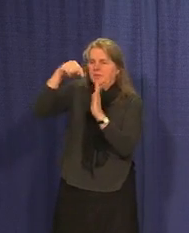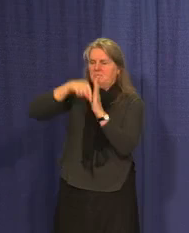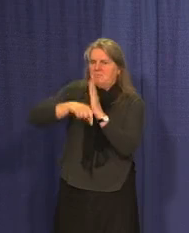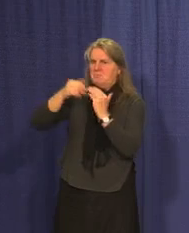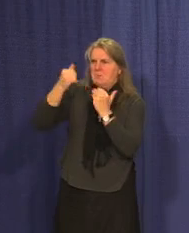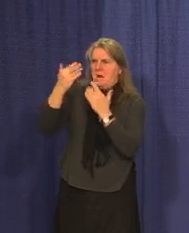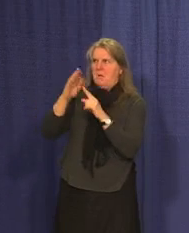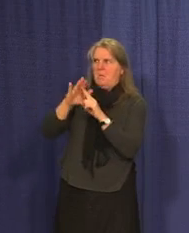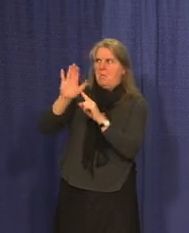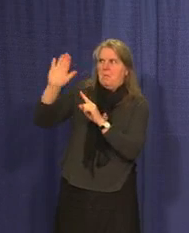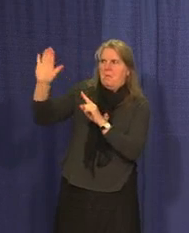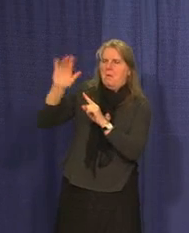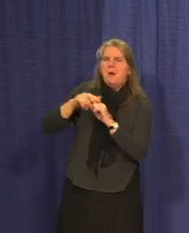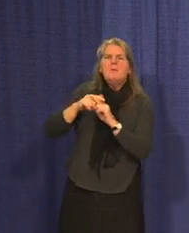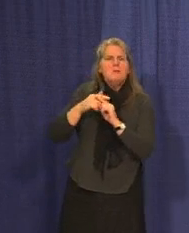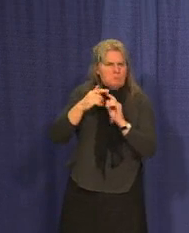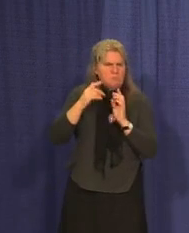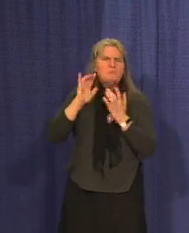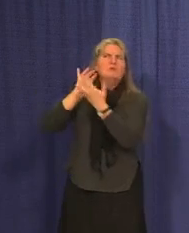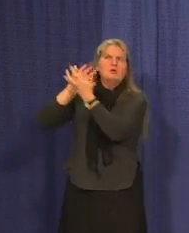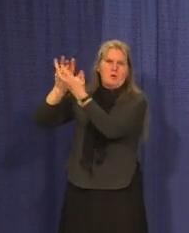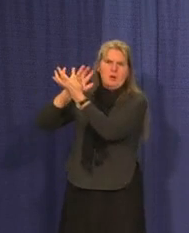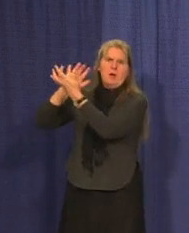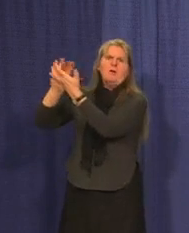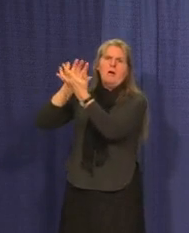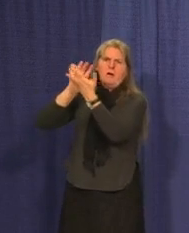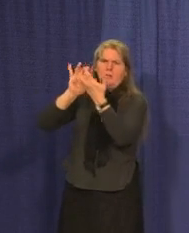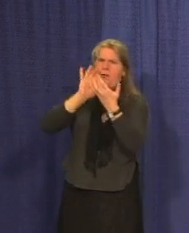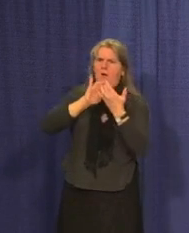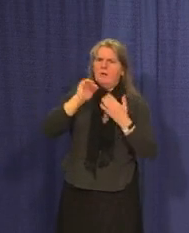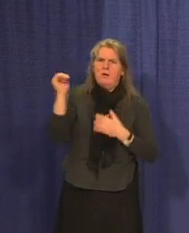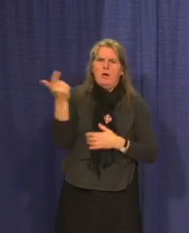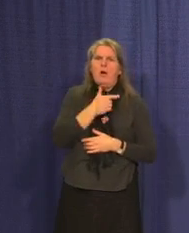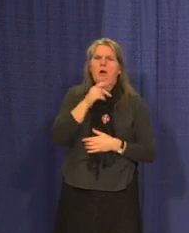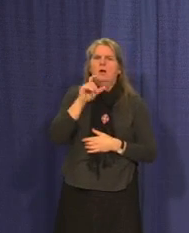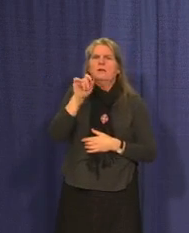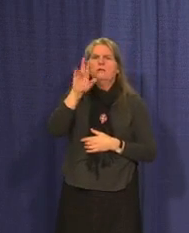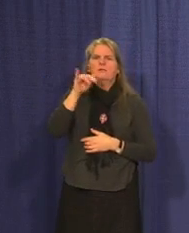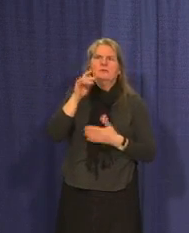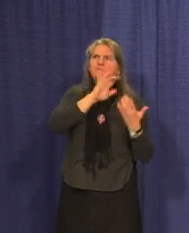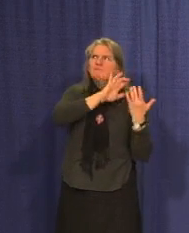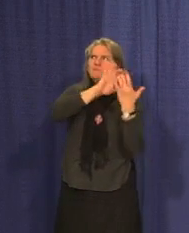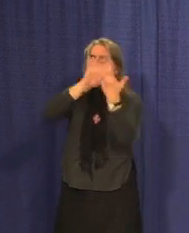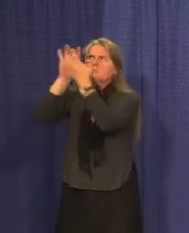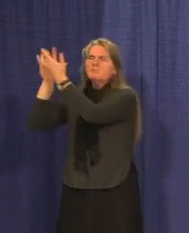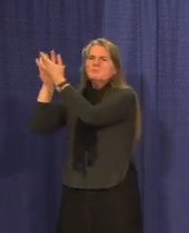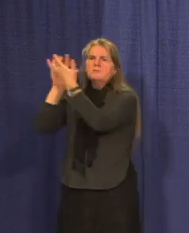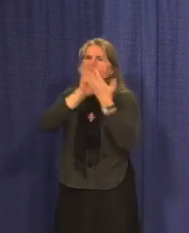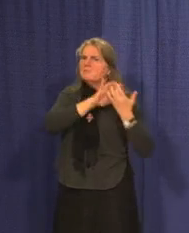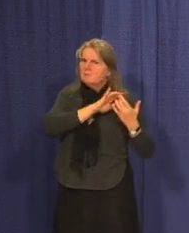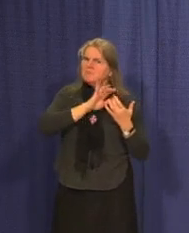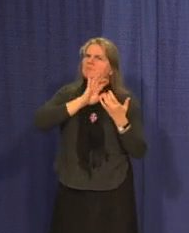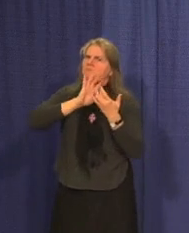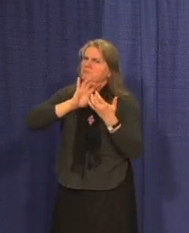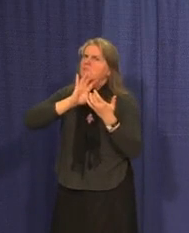I don't have detailed information. I do stay in close touch with all of our northern colleagues